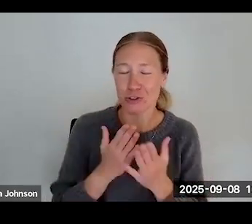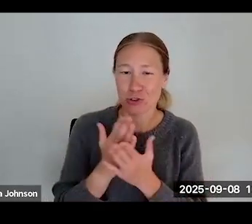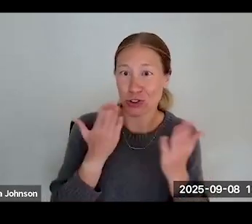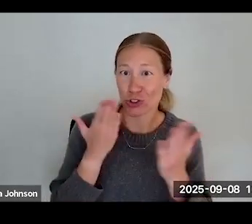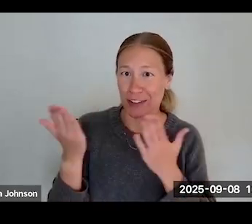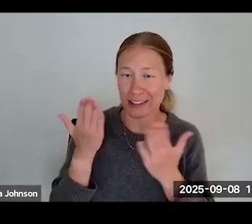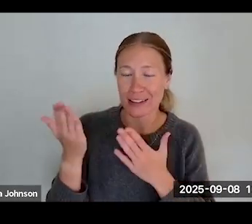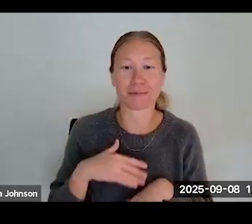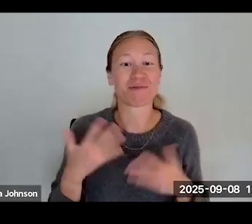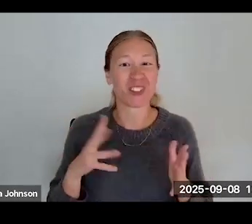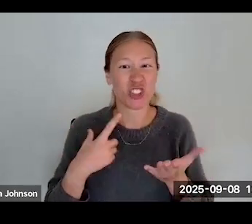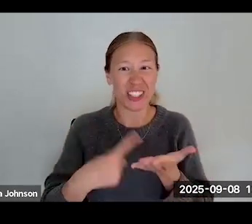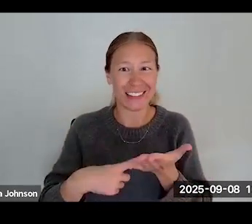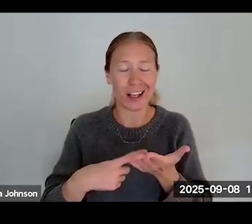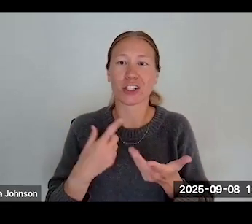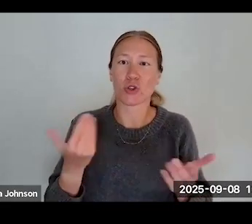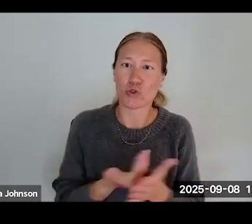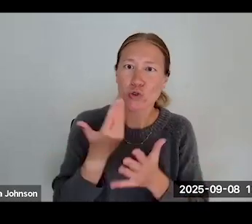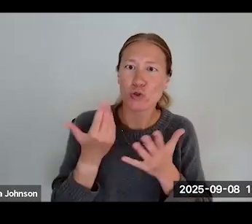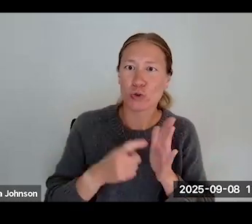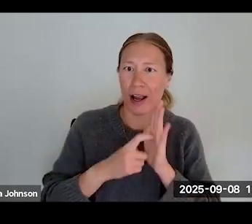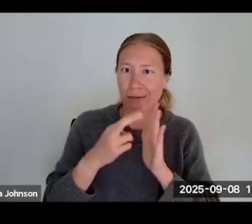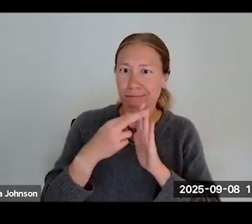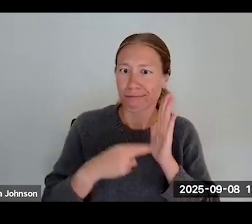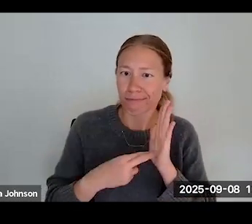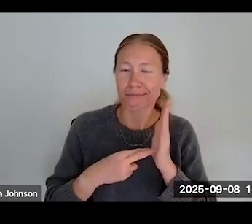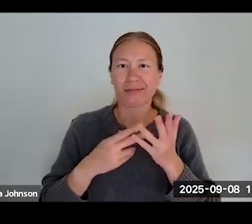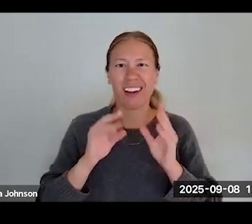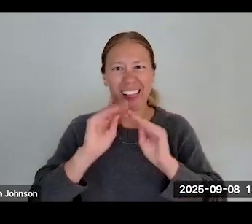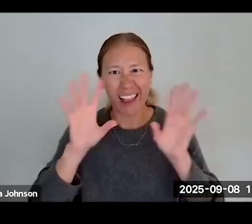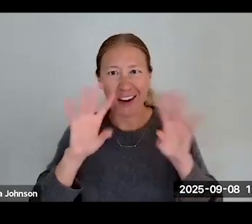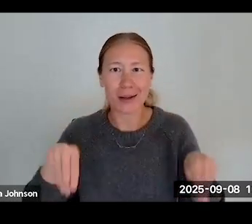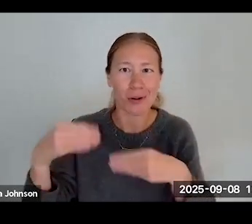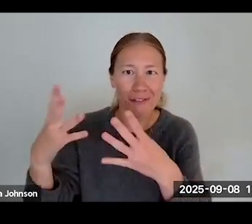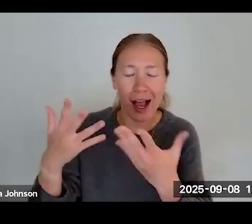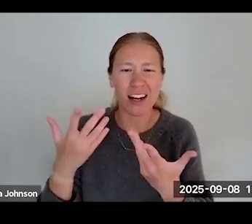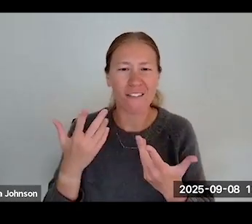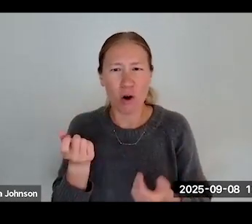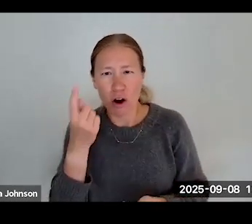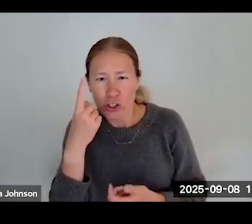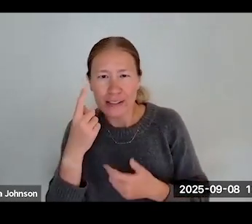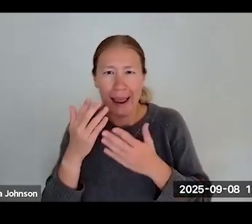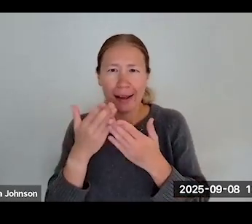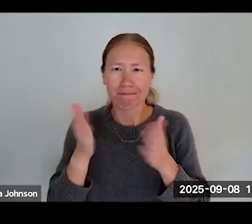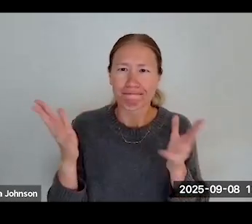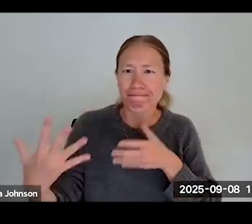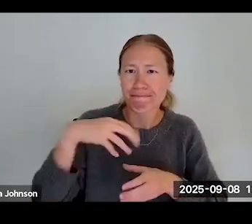new regulations aim to provide needed clarity on the standard expectations and scope for digital accessibility.